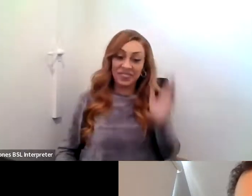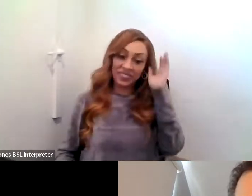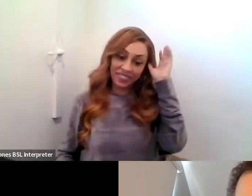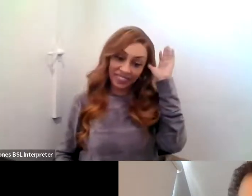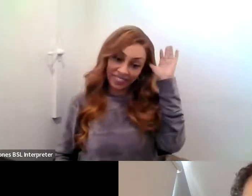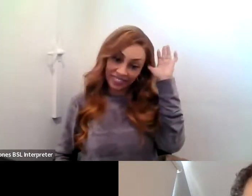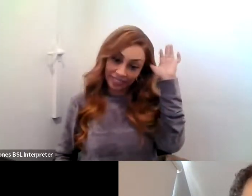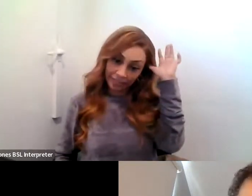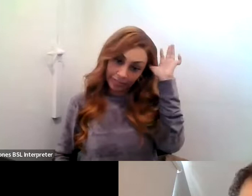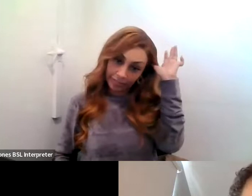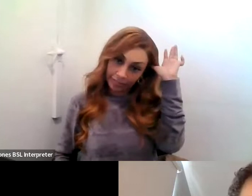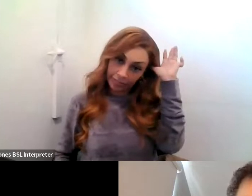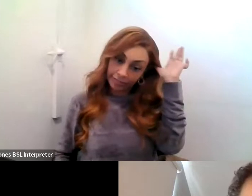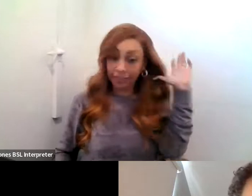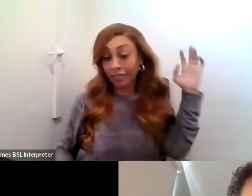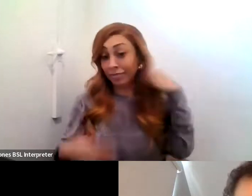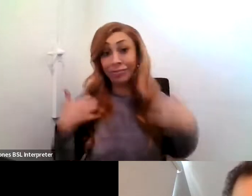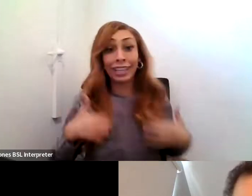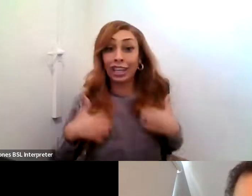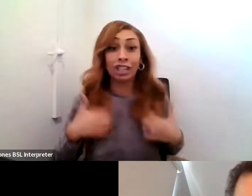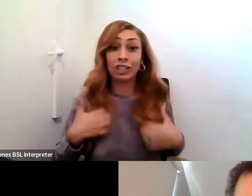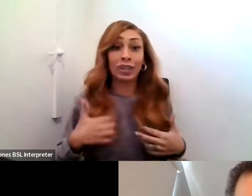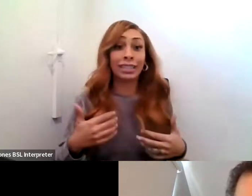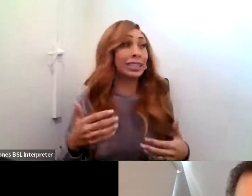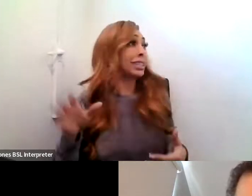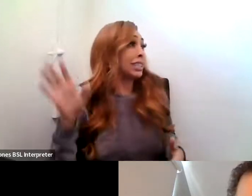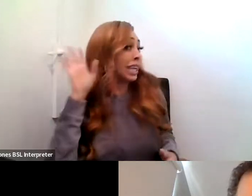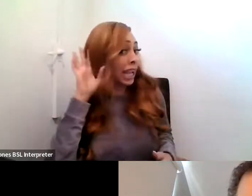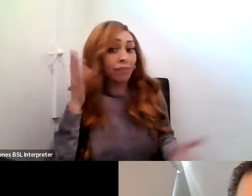It has been so interesting to listen to everything that has been discussed so far today.